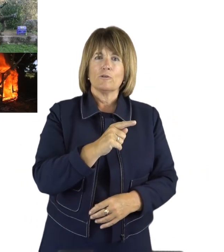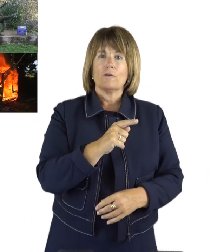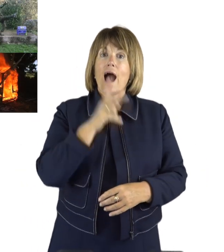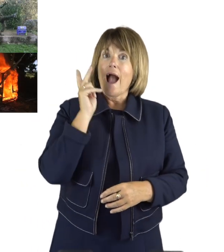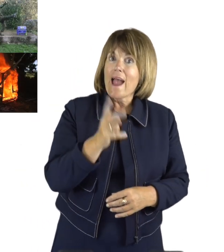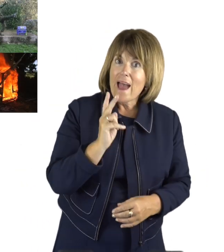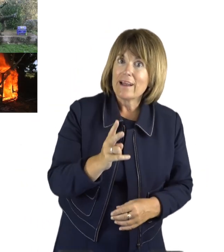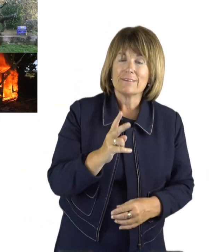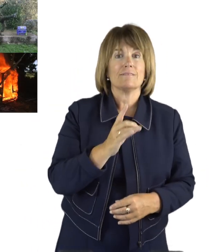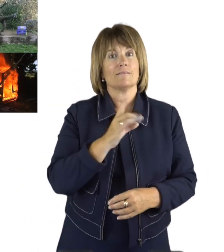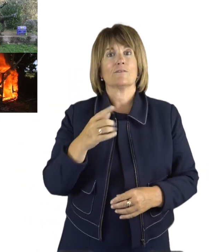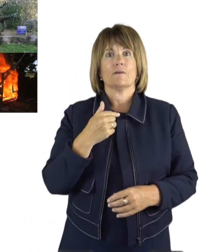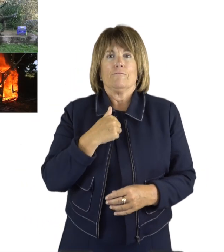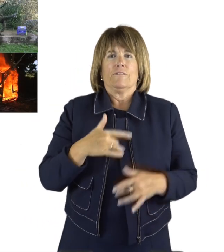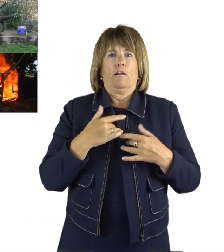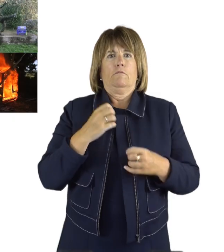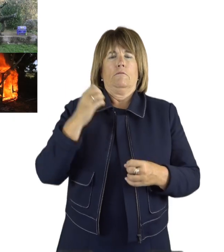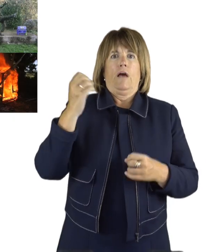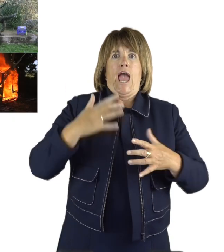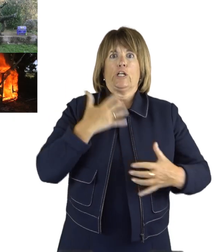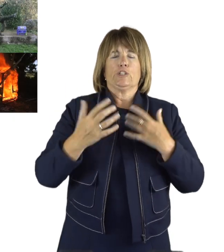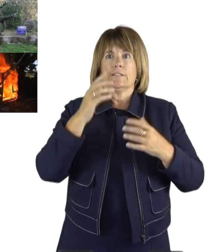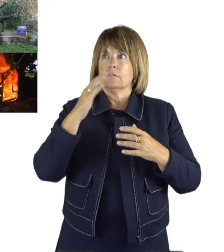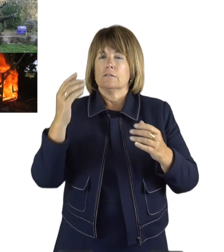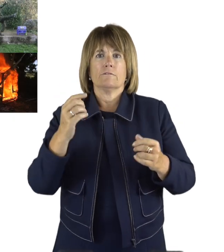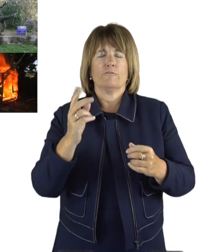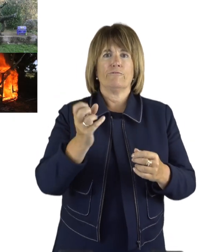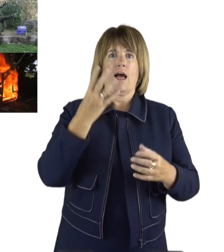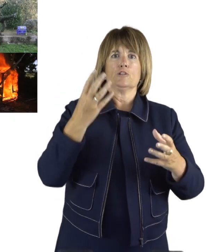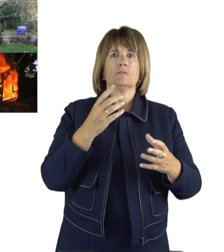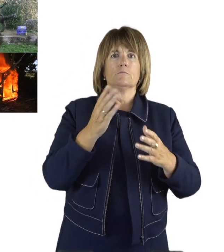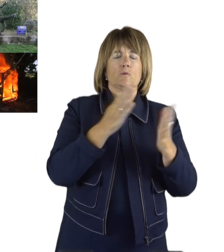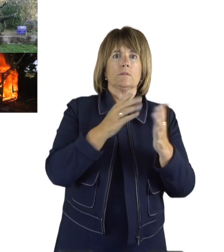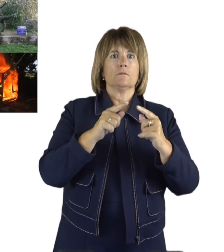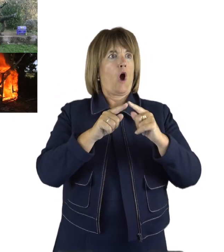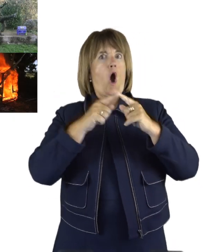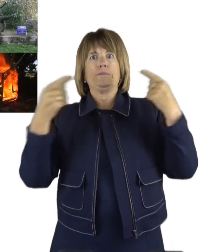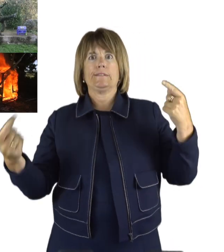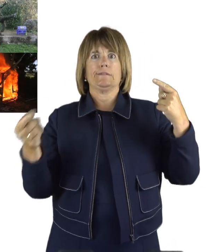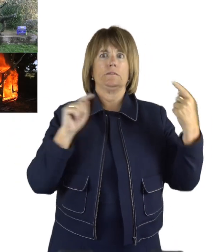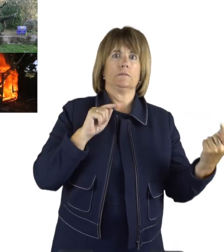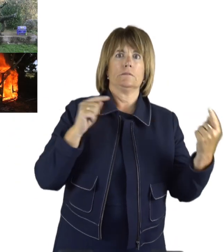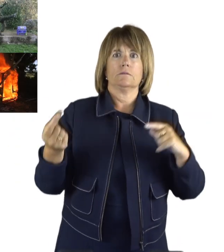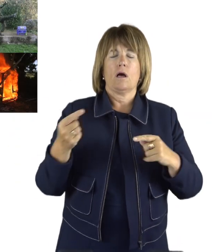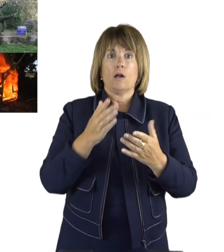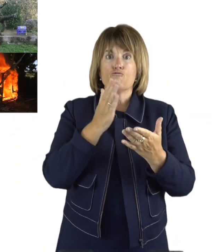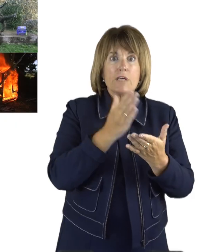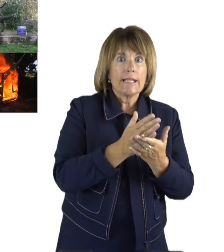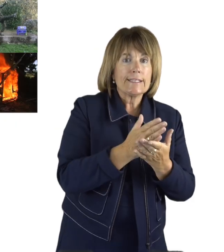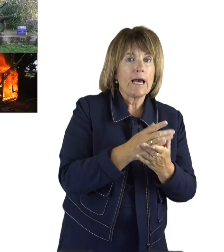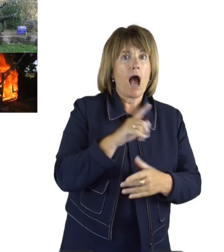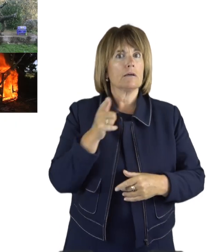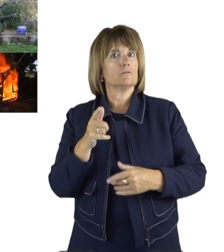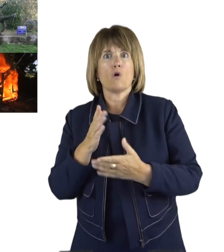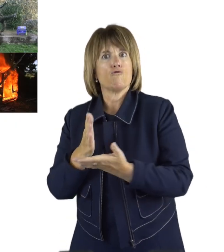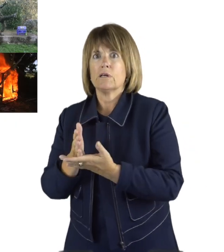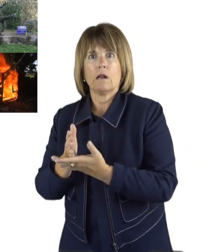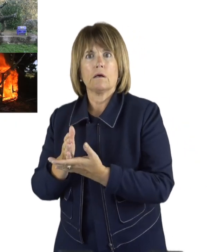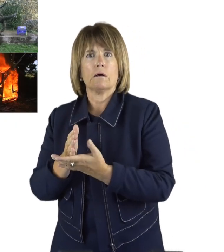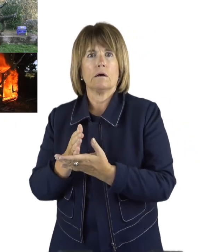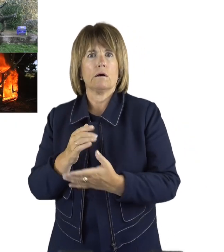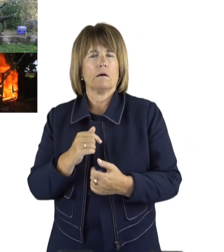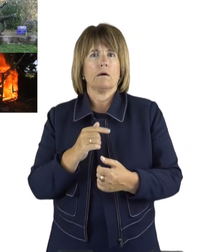"… and once more, I felt the lightning flashes between the opposite poles over the abyss, between reality and the ideal,